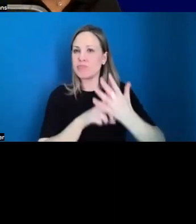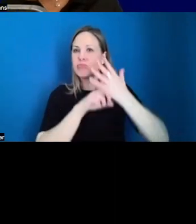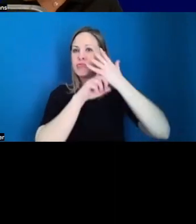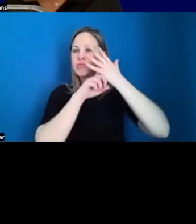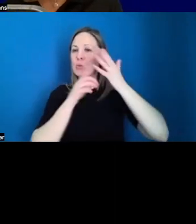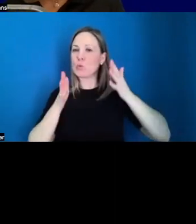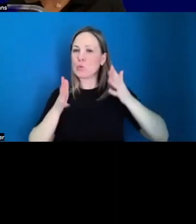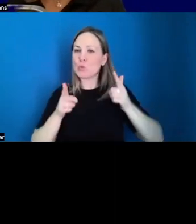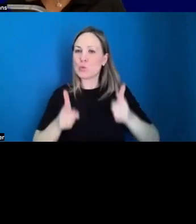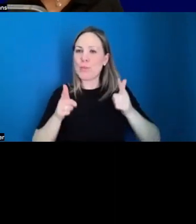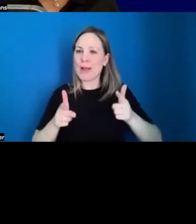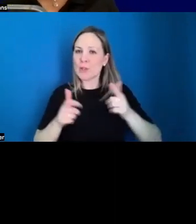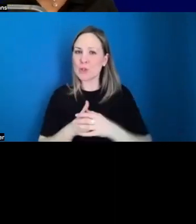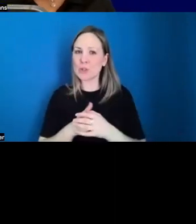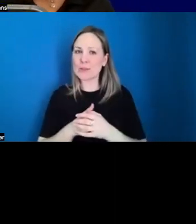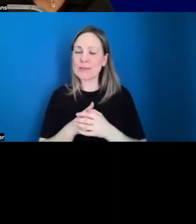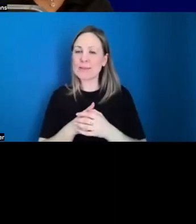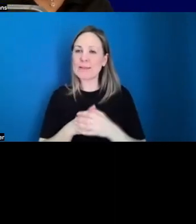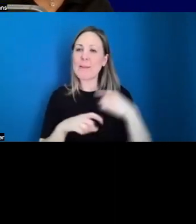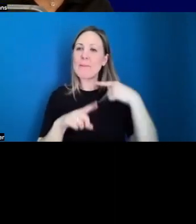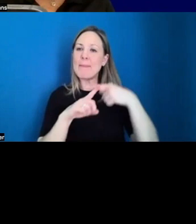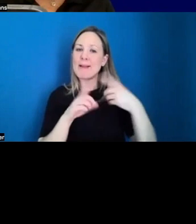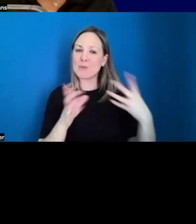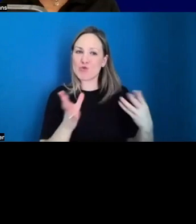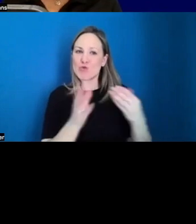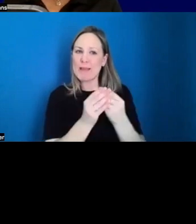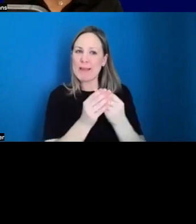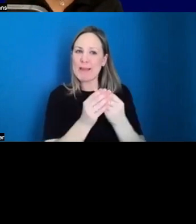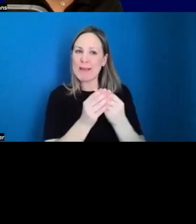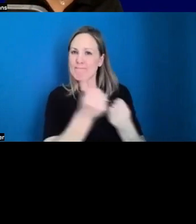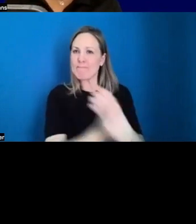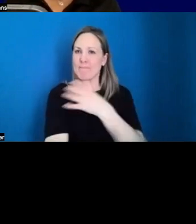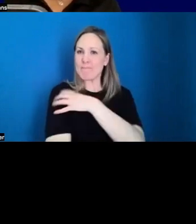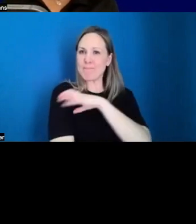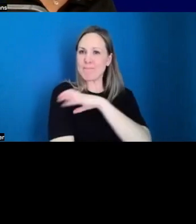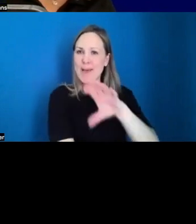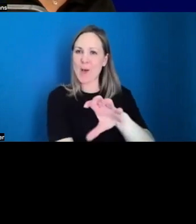Doing this together supports empowering the individual and gives them a sense of ownership